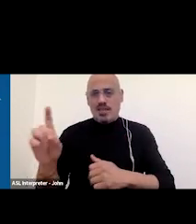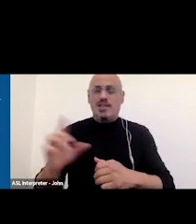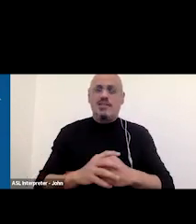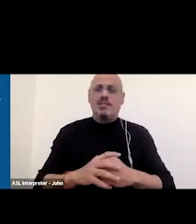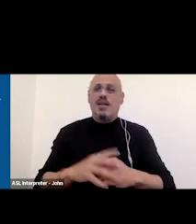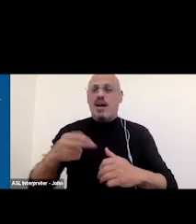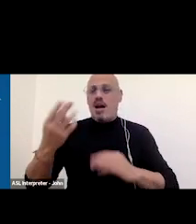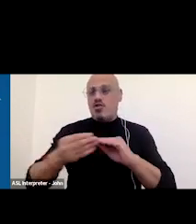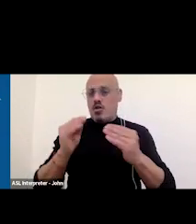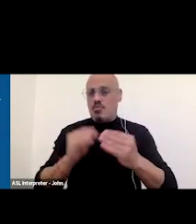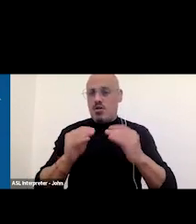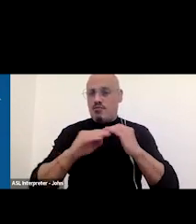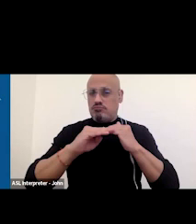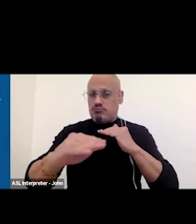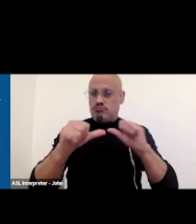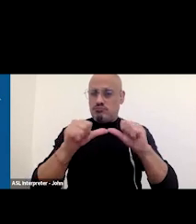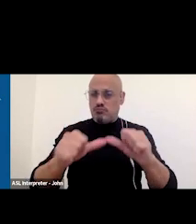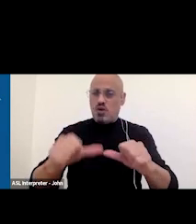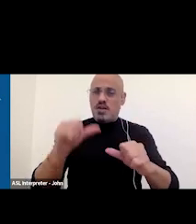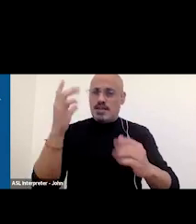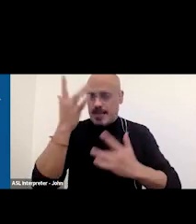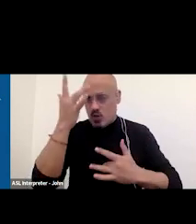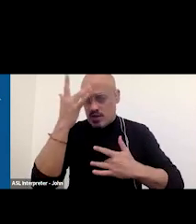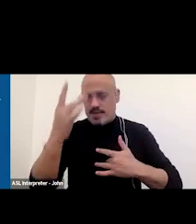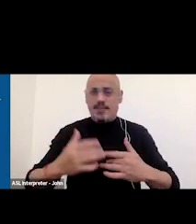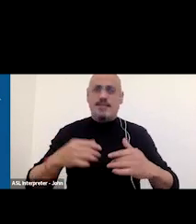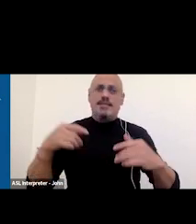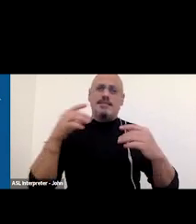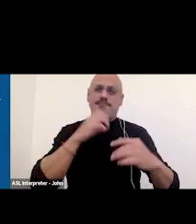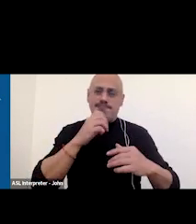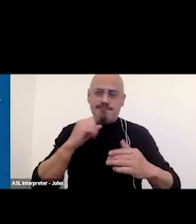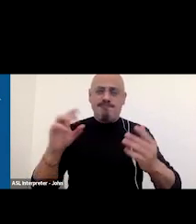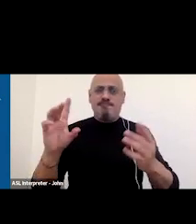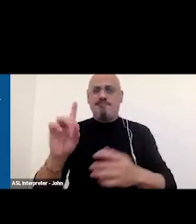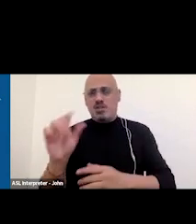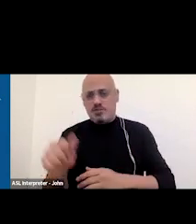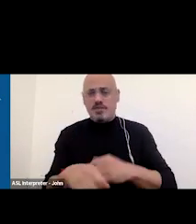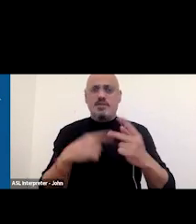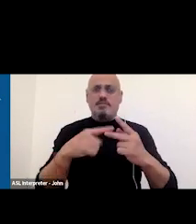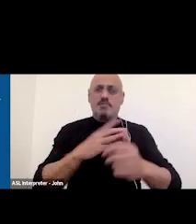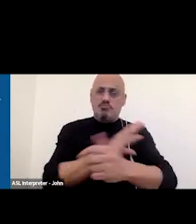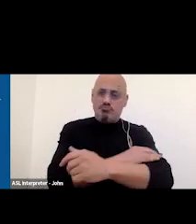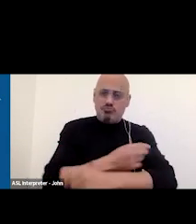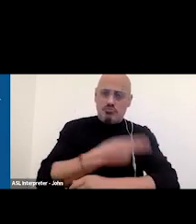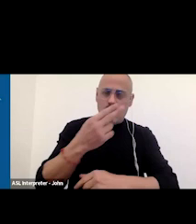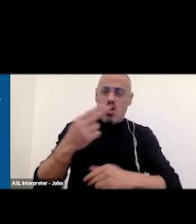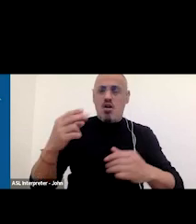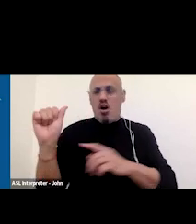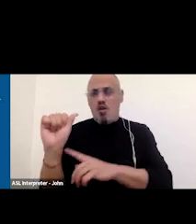higher rates of chronic illnesses, geriatric conditions, cognitive impairments, as well as high blood pressure, arthritis, and functional disability.